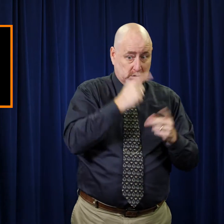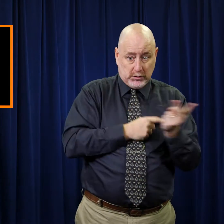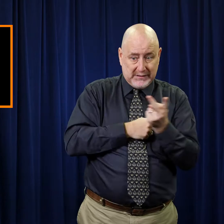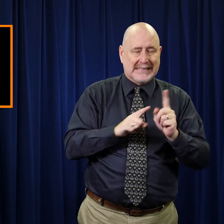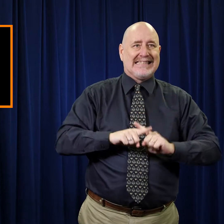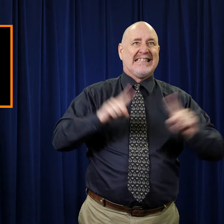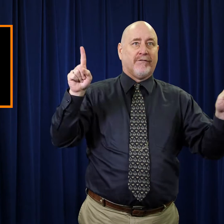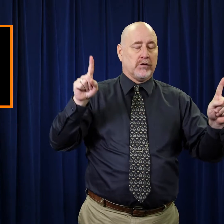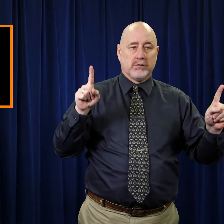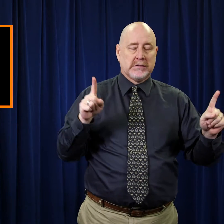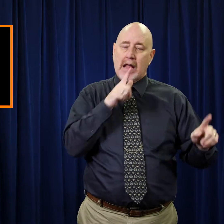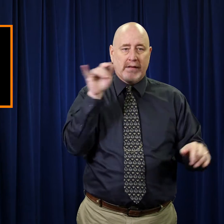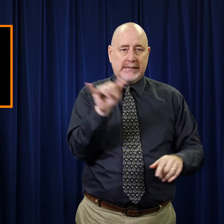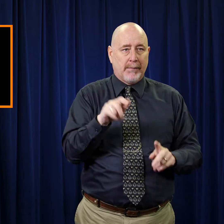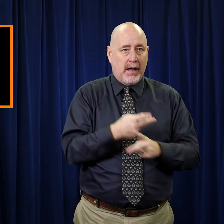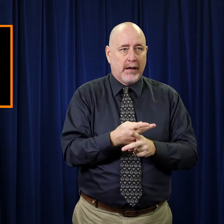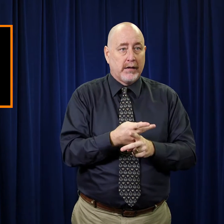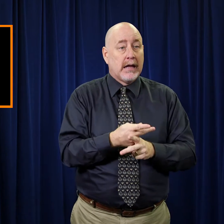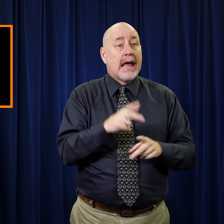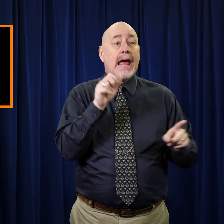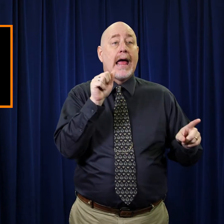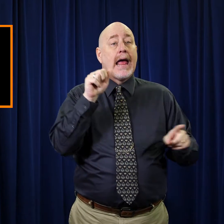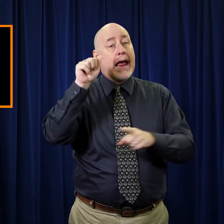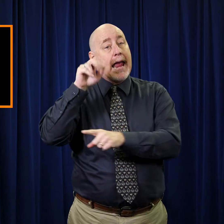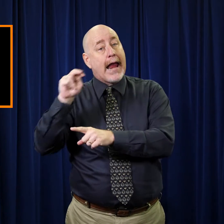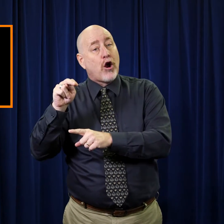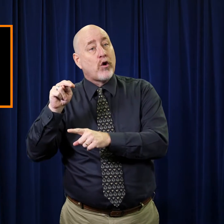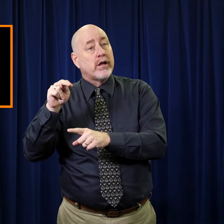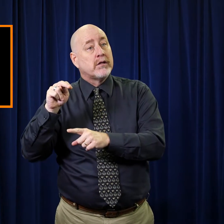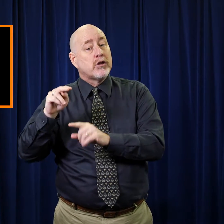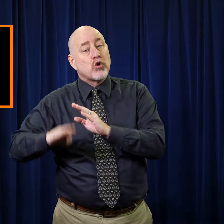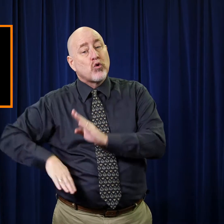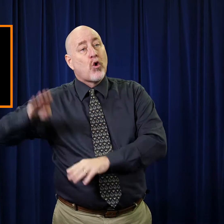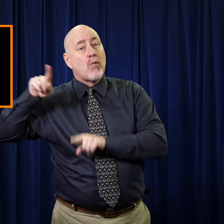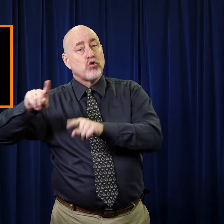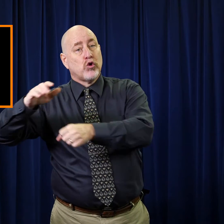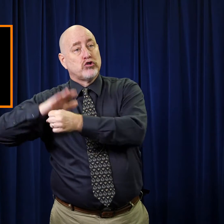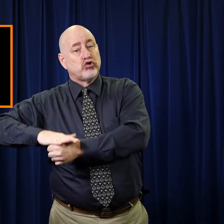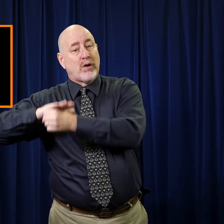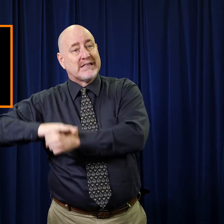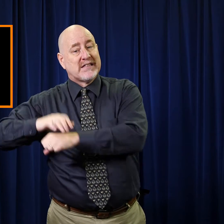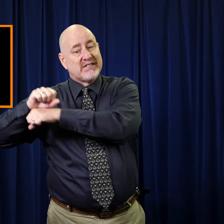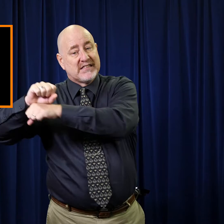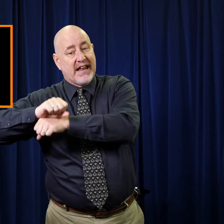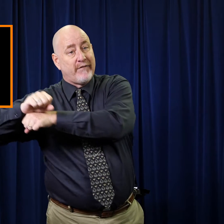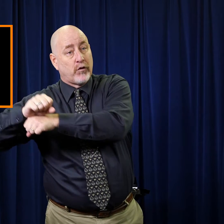can be. It's interesting that Aaron grew up in the stress of slavery and Moses